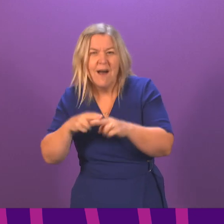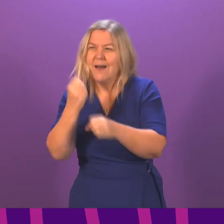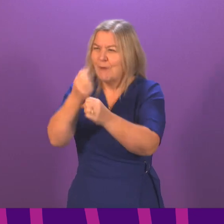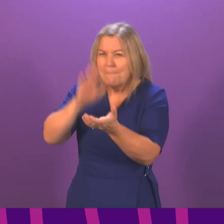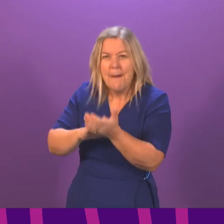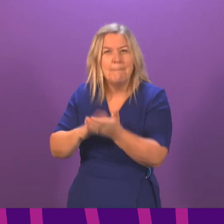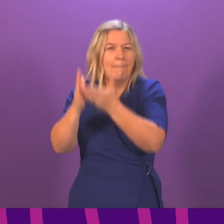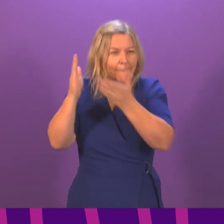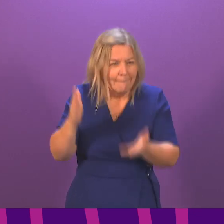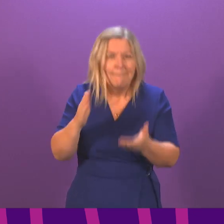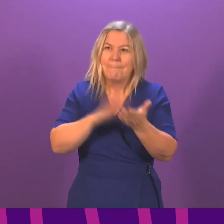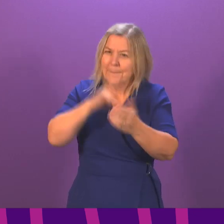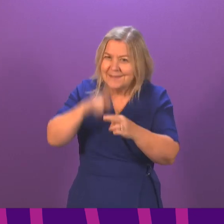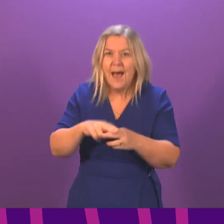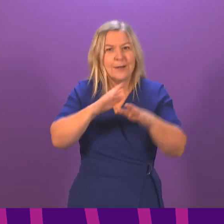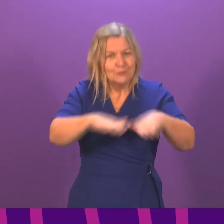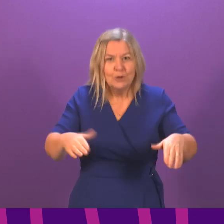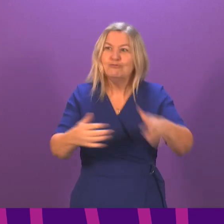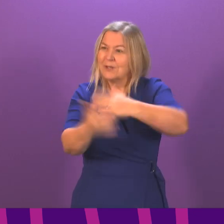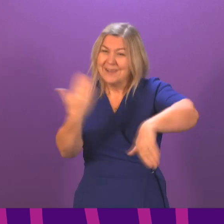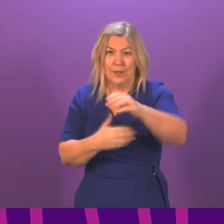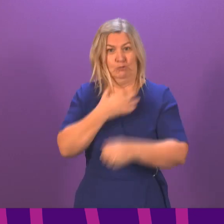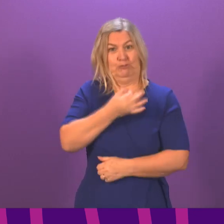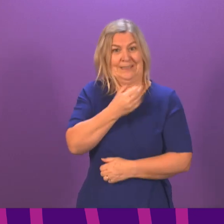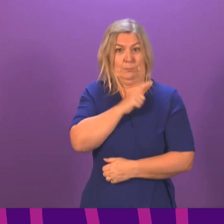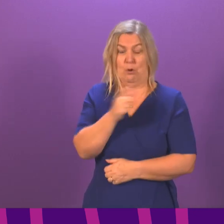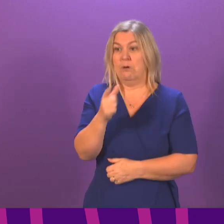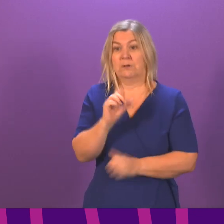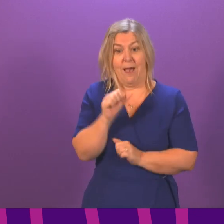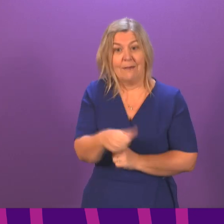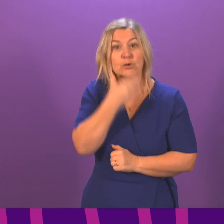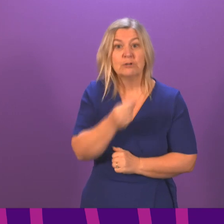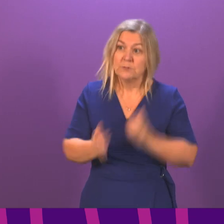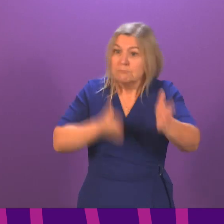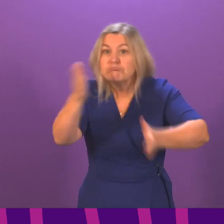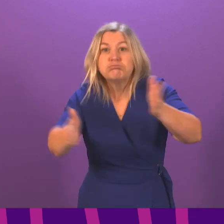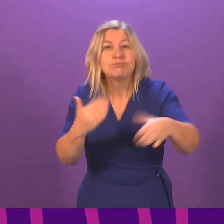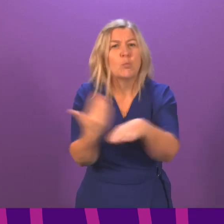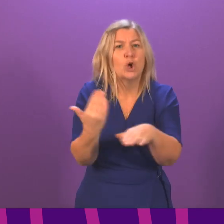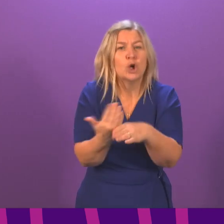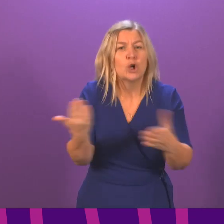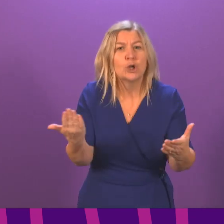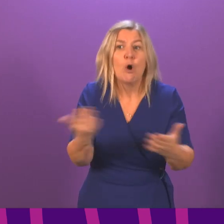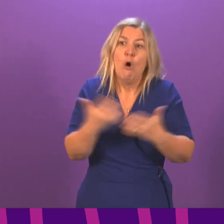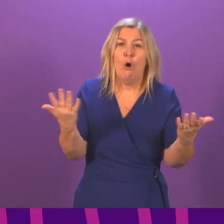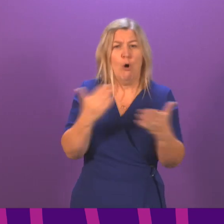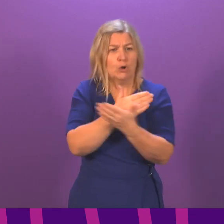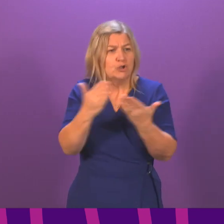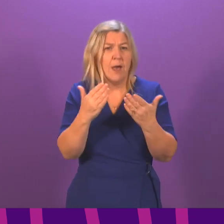from different generations. As we know, younger people who have to go out to work and who often live in shared accommodation are more likely to have been exposed to the virus.